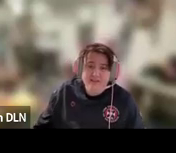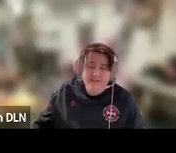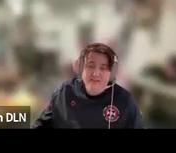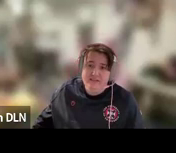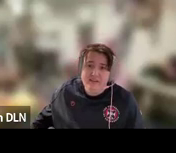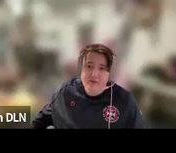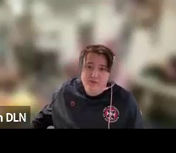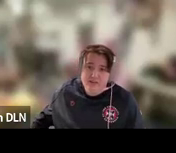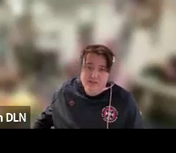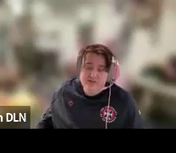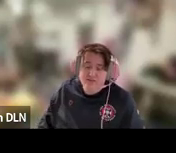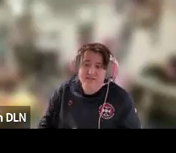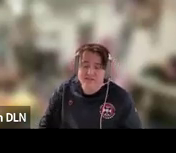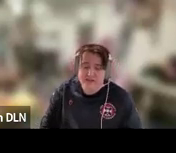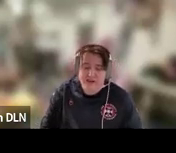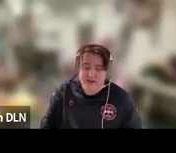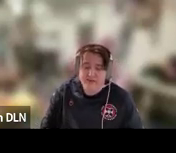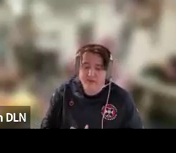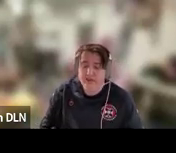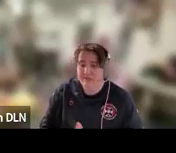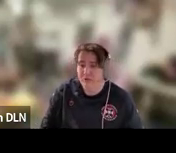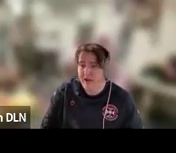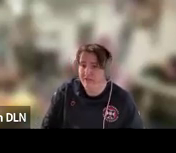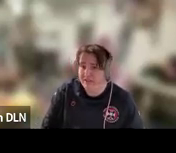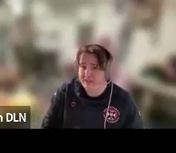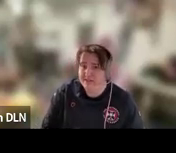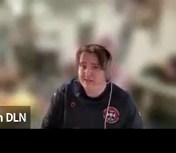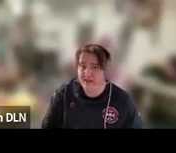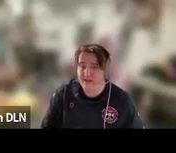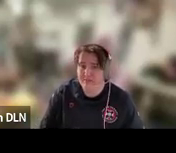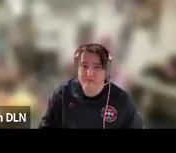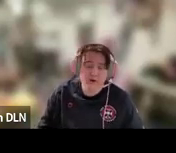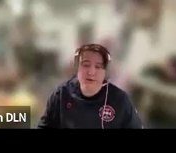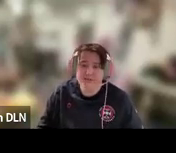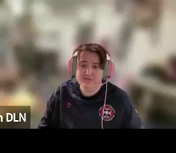And then the other thing too is if you're looking for evidence perhaps